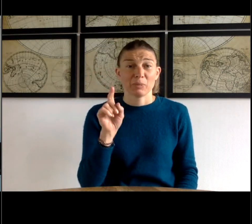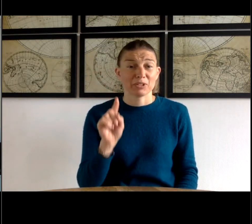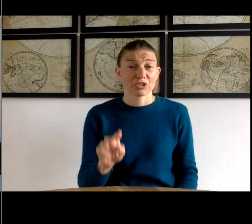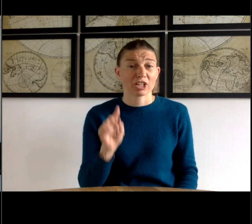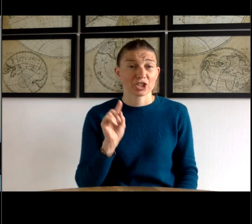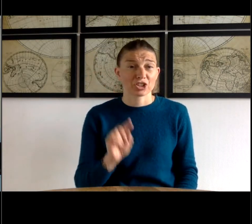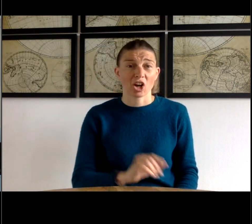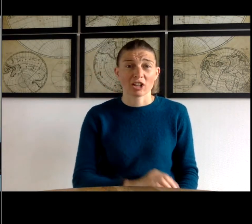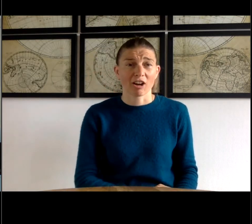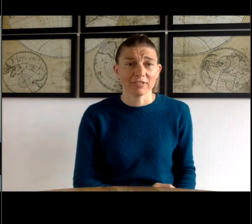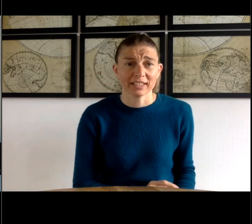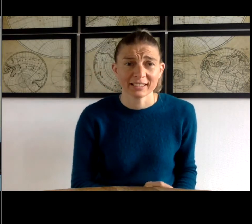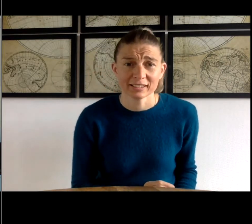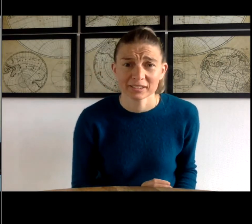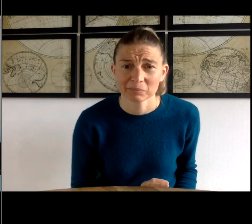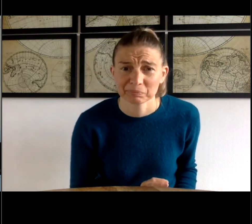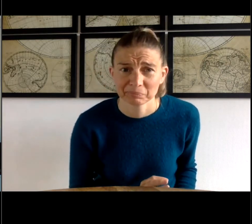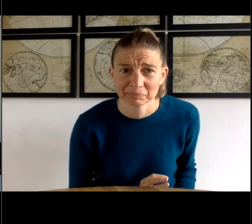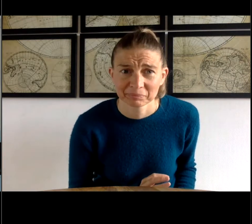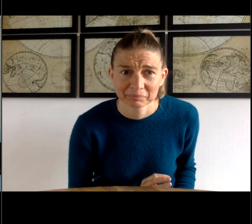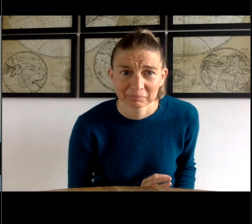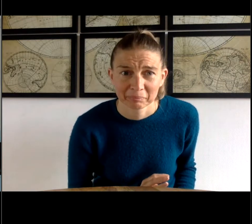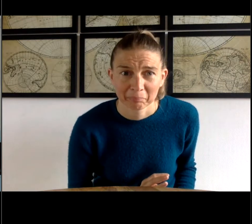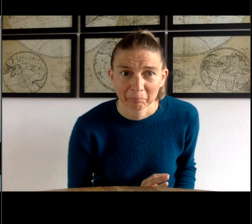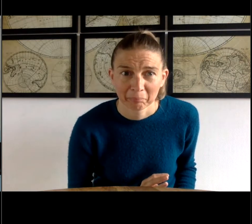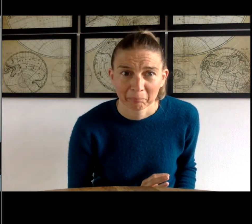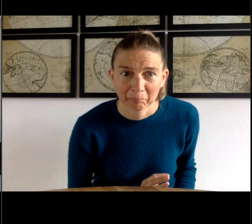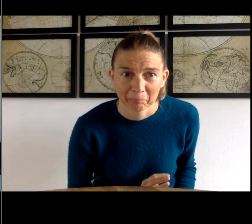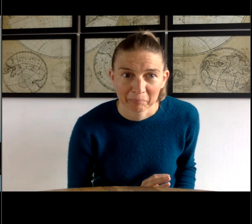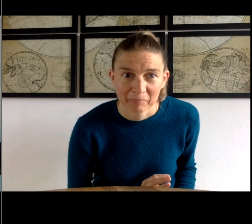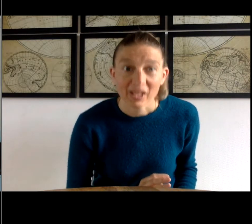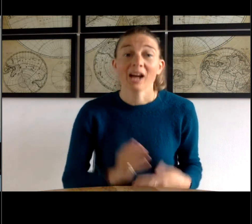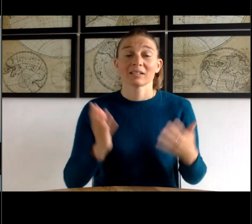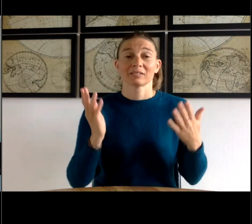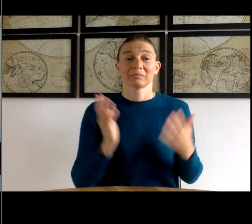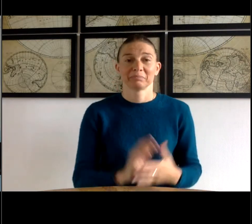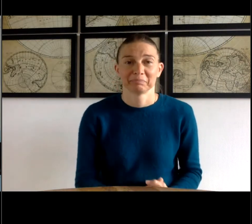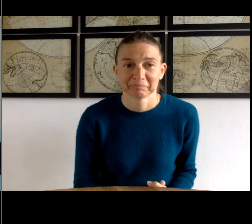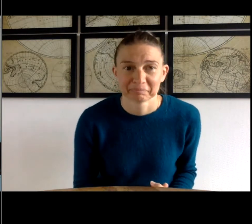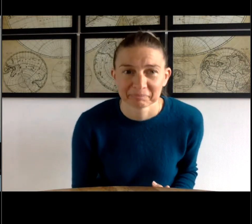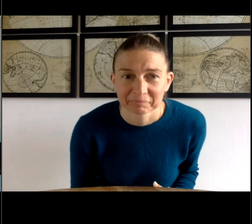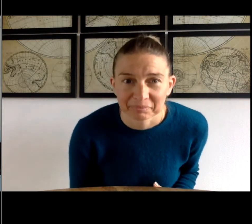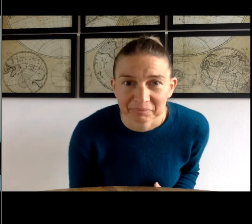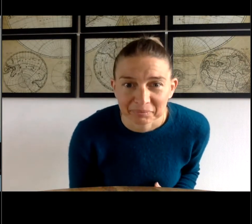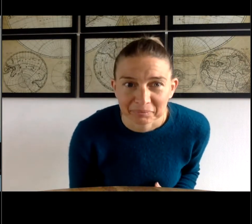Can you maybe try to turn it on and off again? We can't hear you.